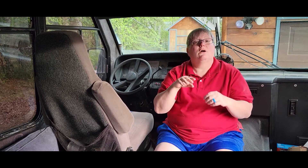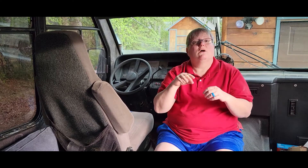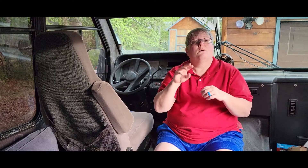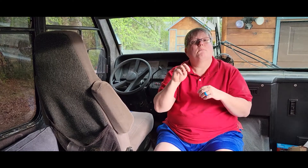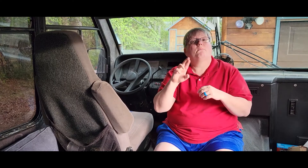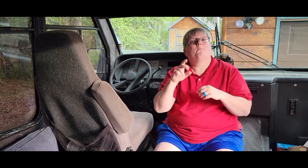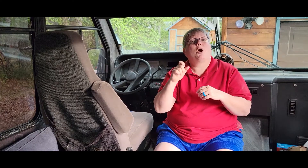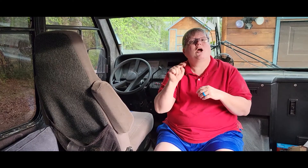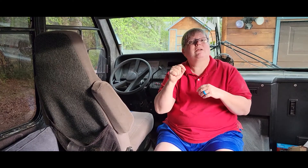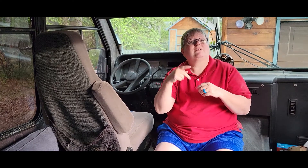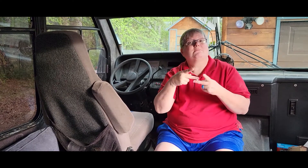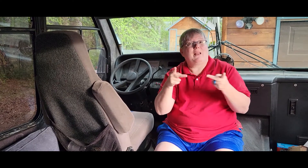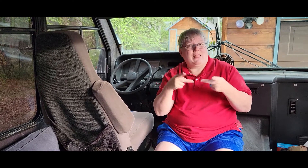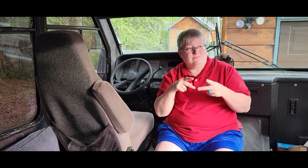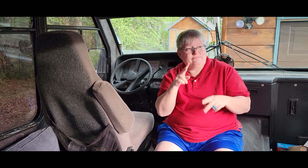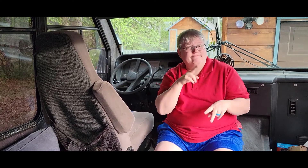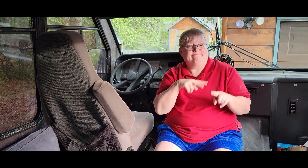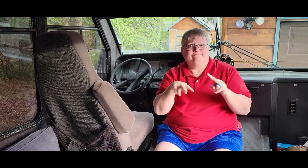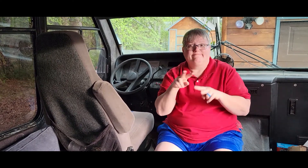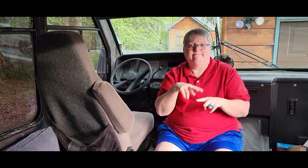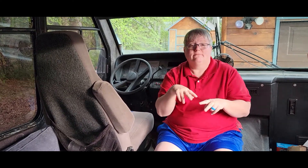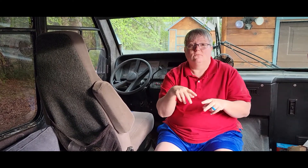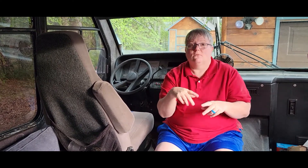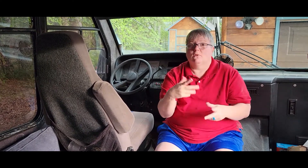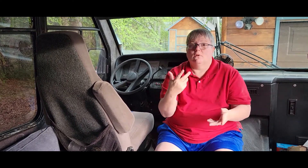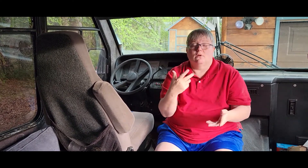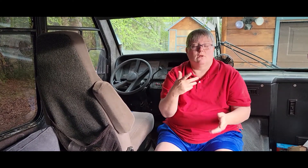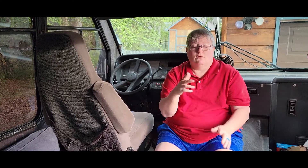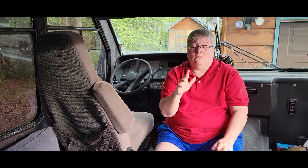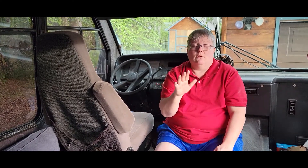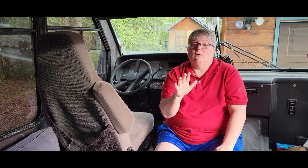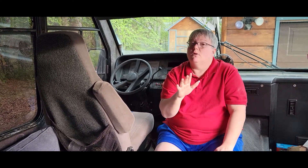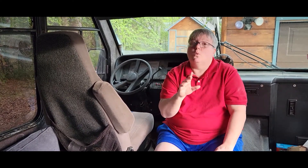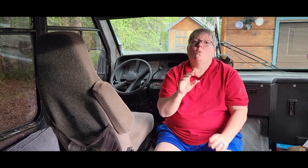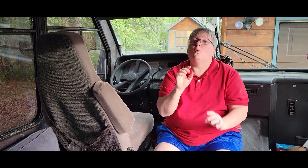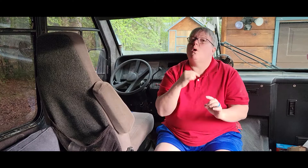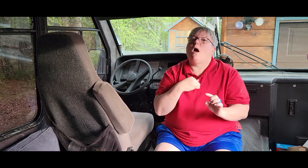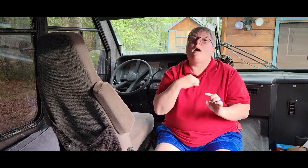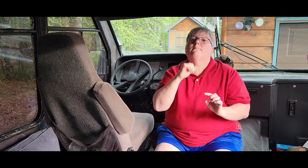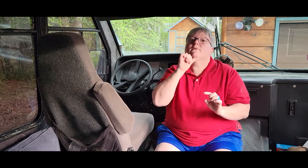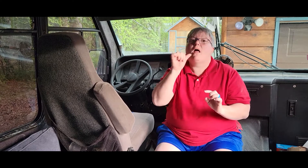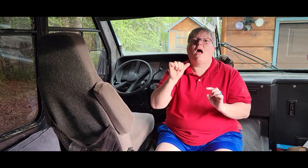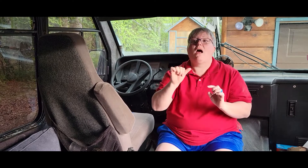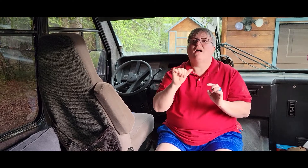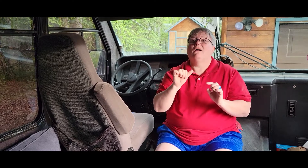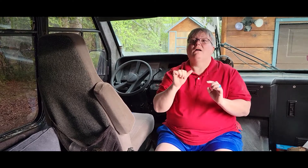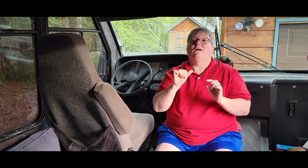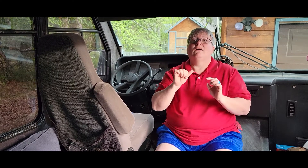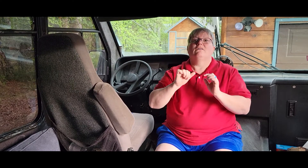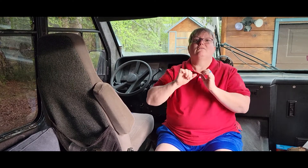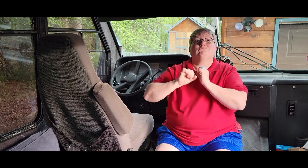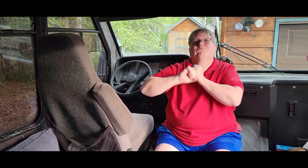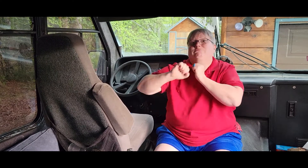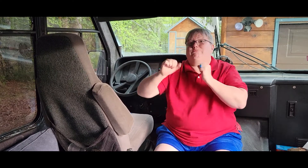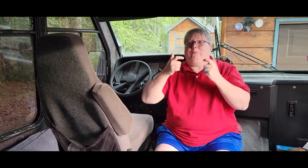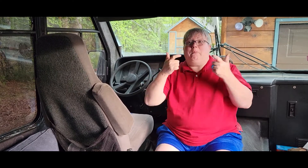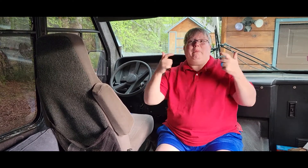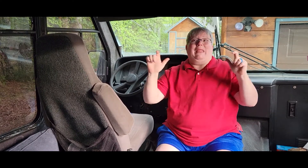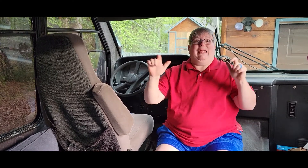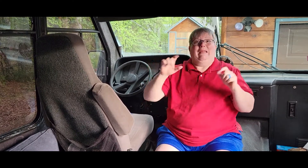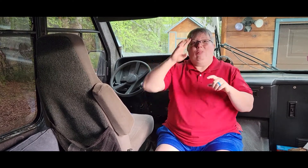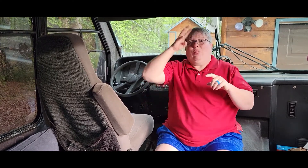on Facebook marketplace and we looked. Uh oh I am not even exaggerating at all.